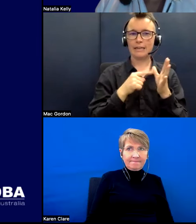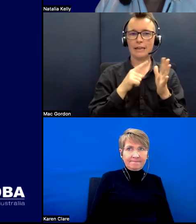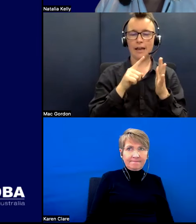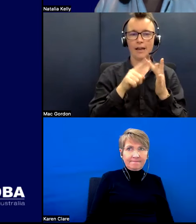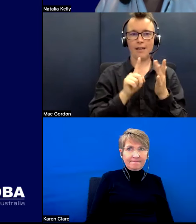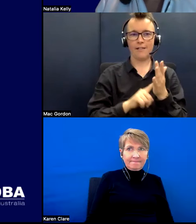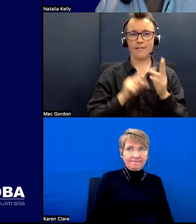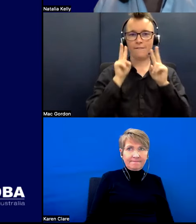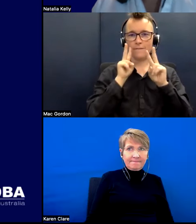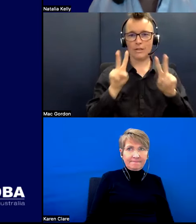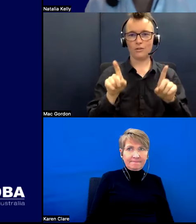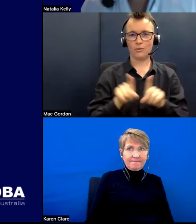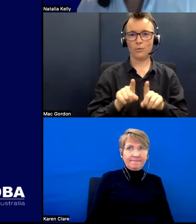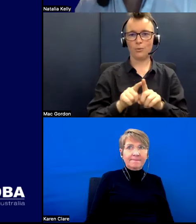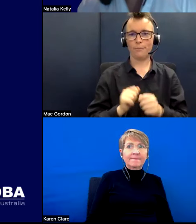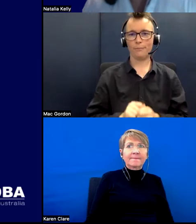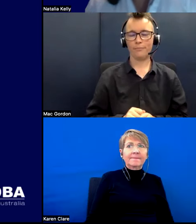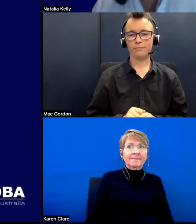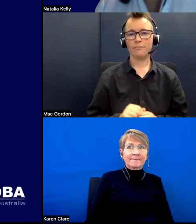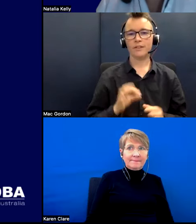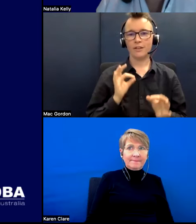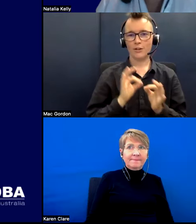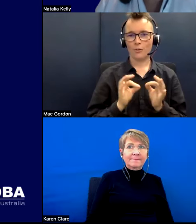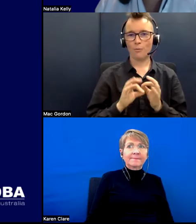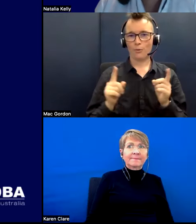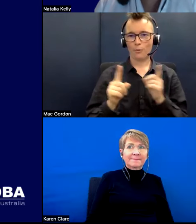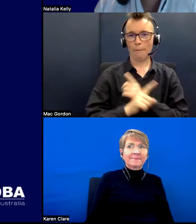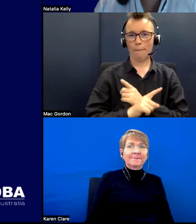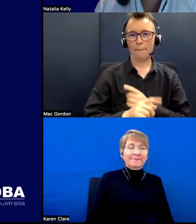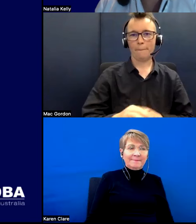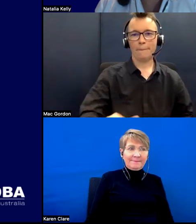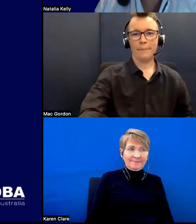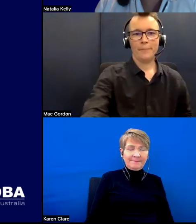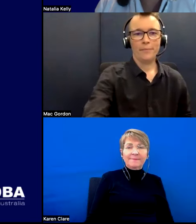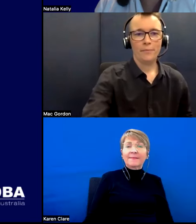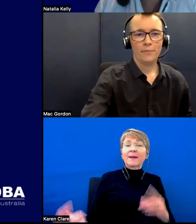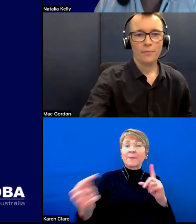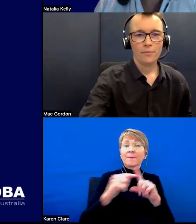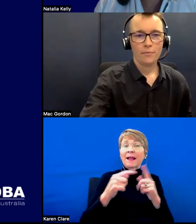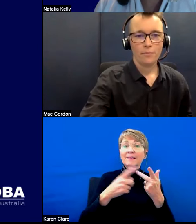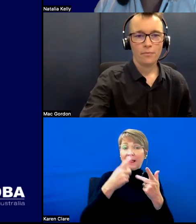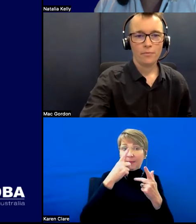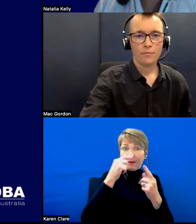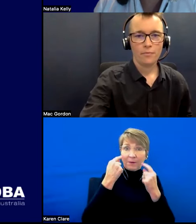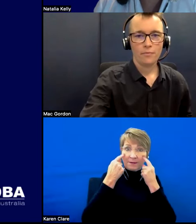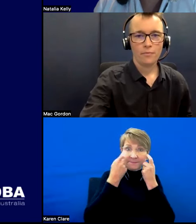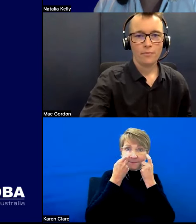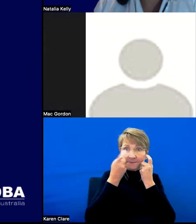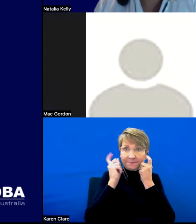For those who also present with an eye turn, we would look at the ocular